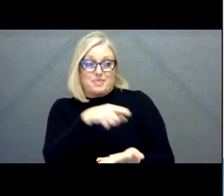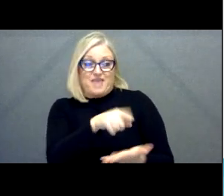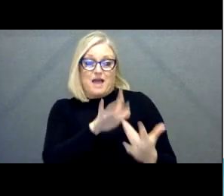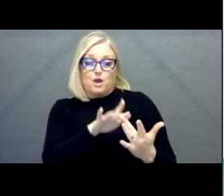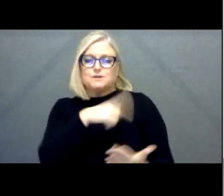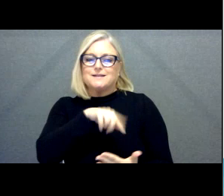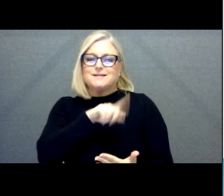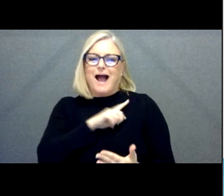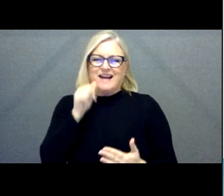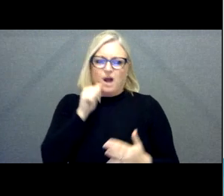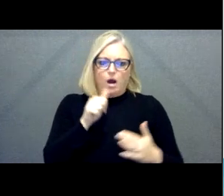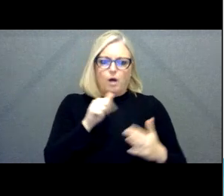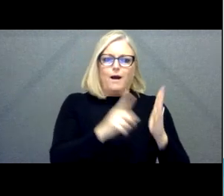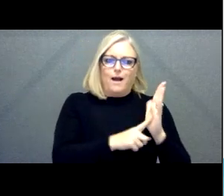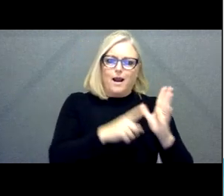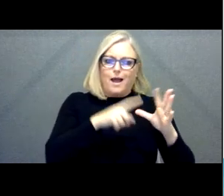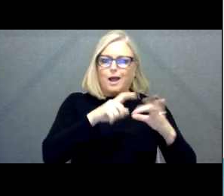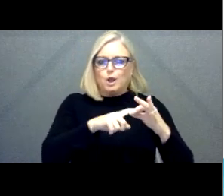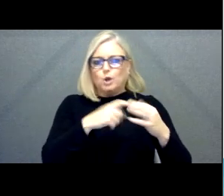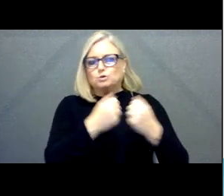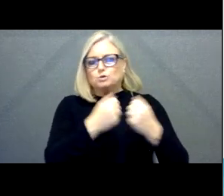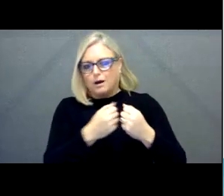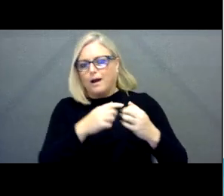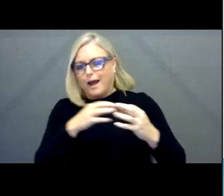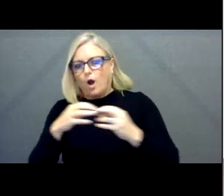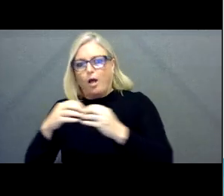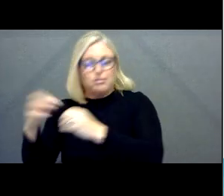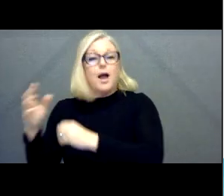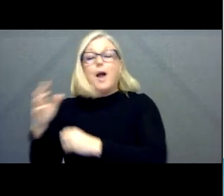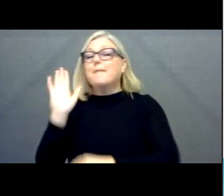an email address on there or you could even just phone Legal Aid and ask to speak to somebody in